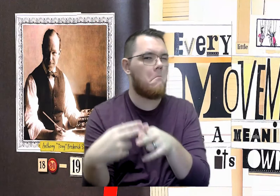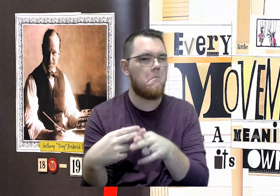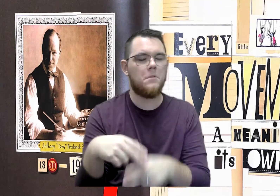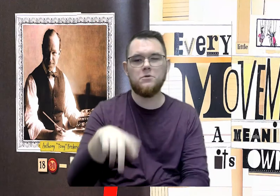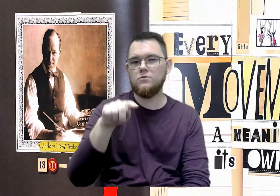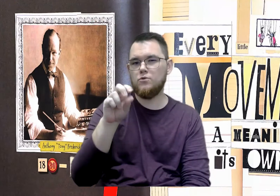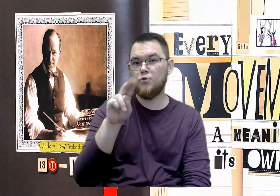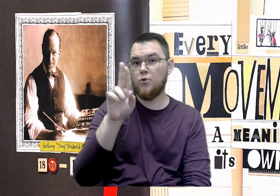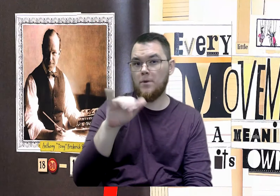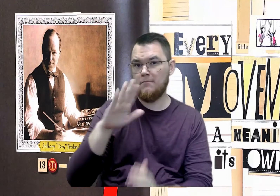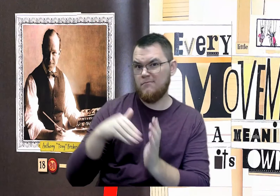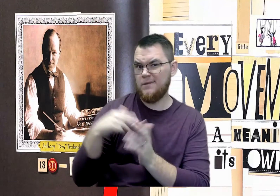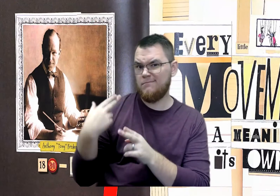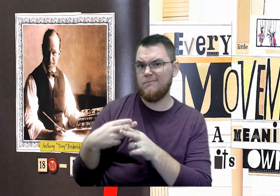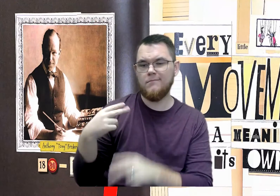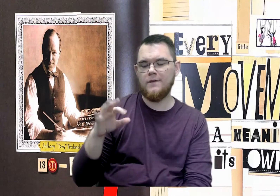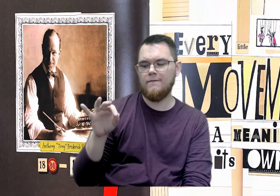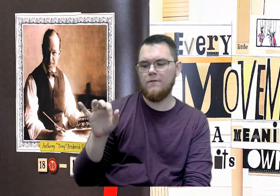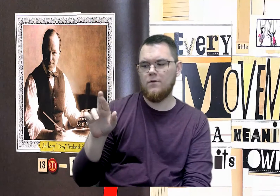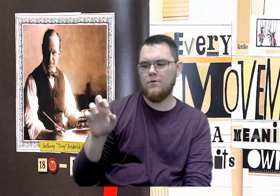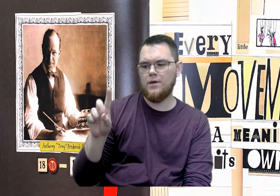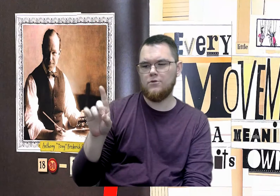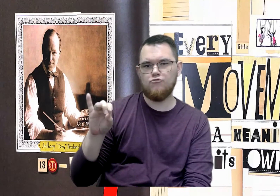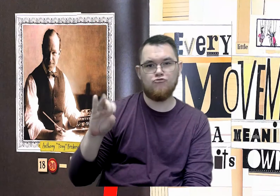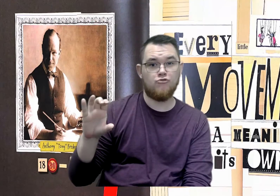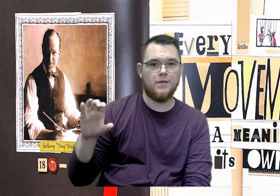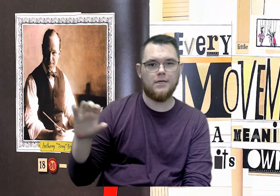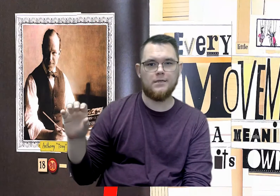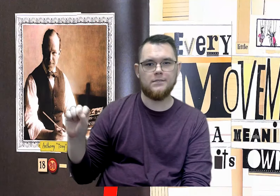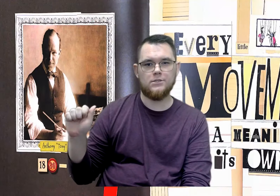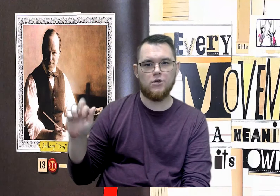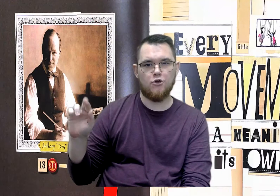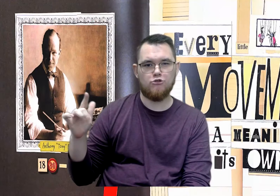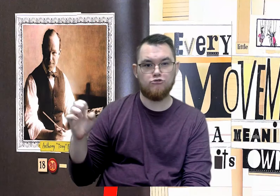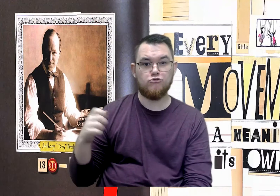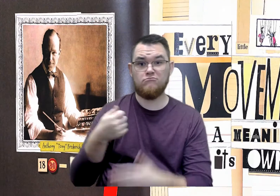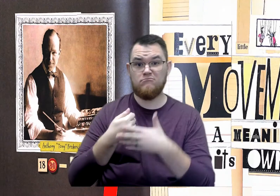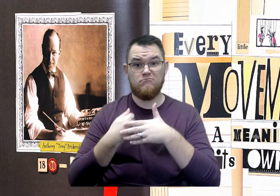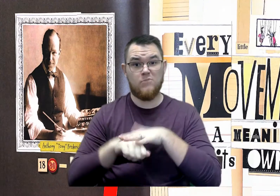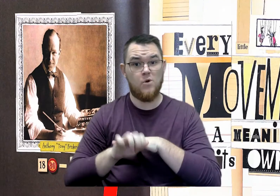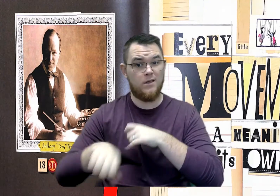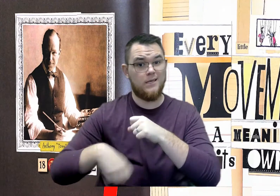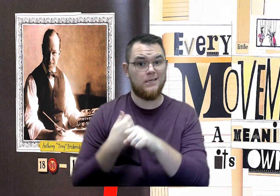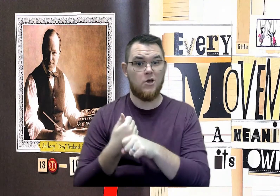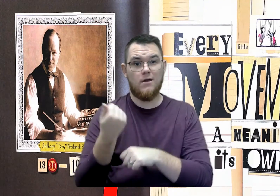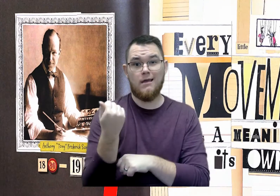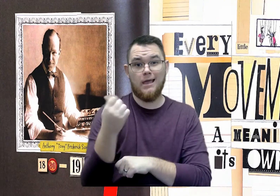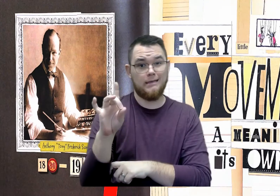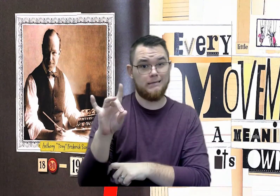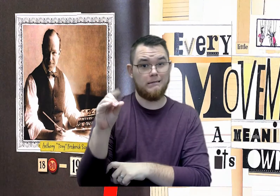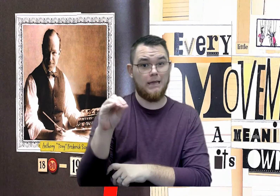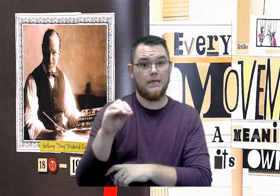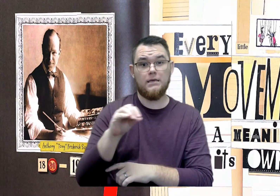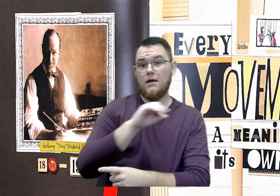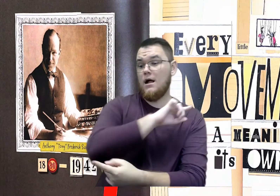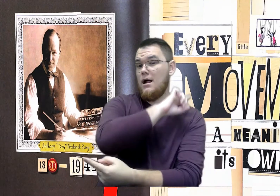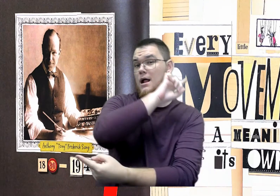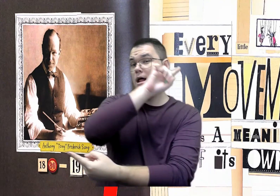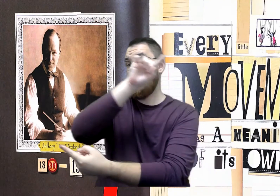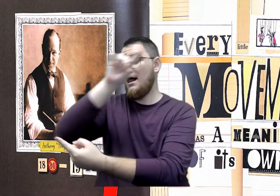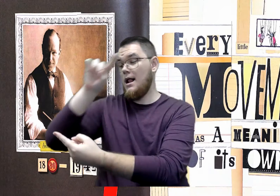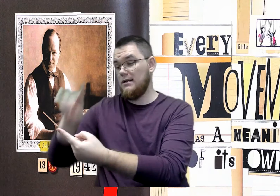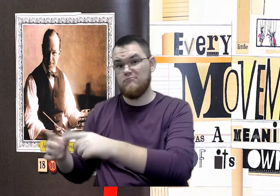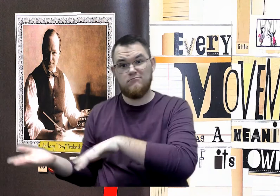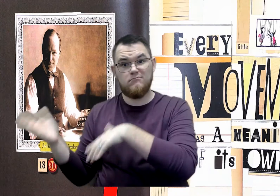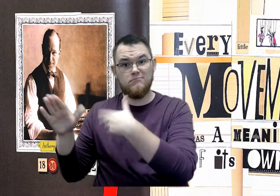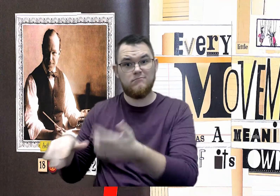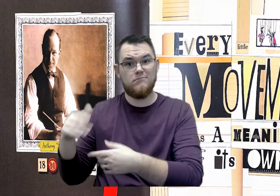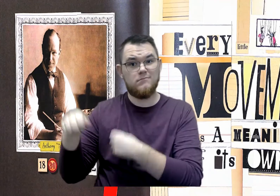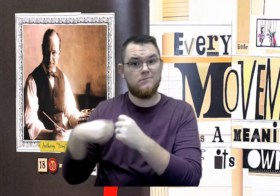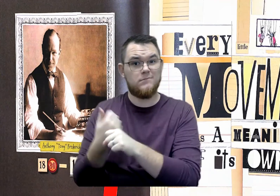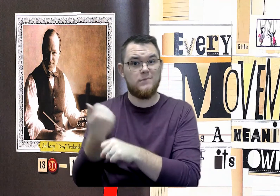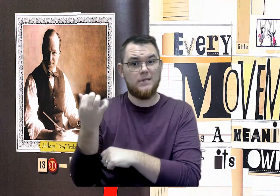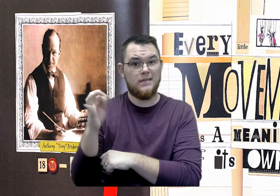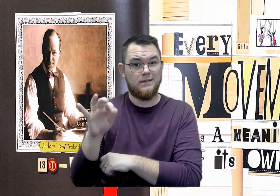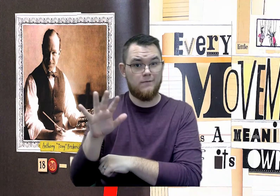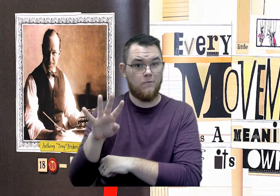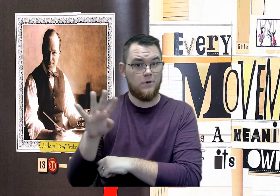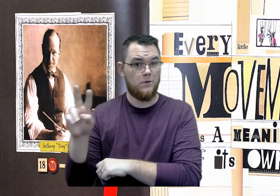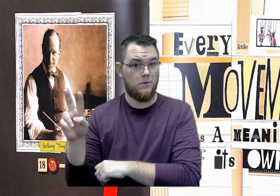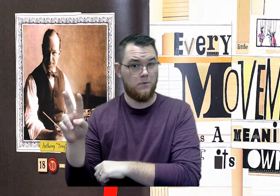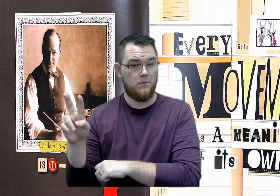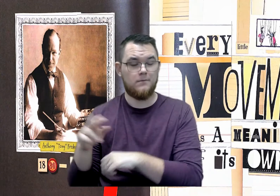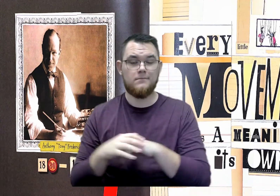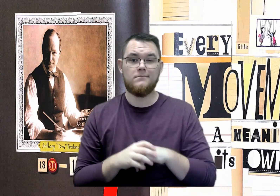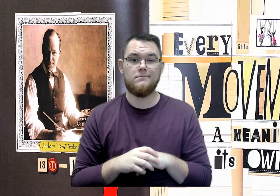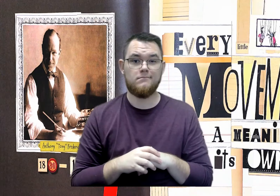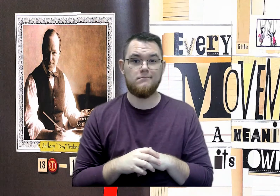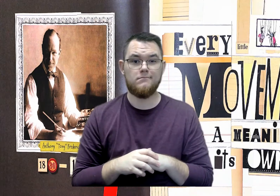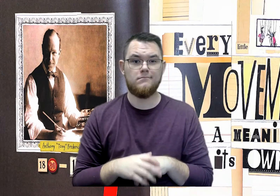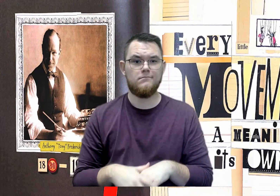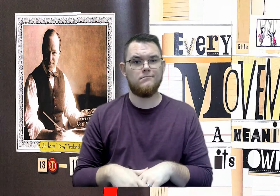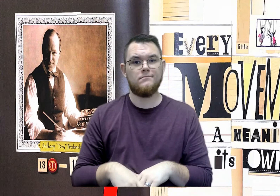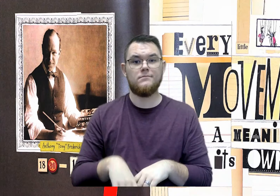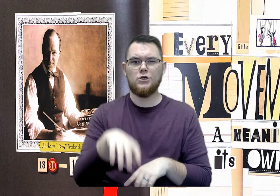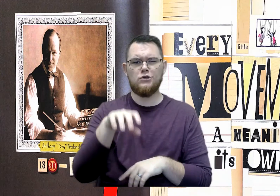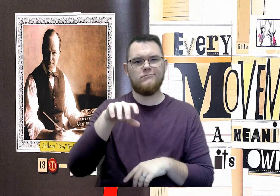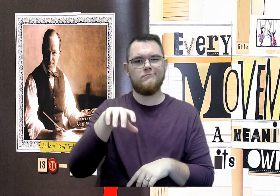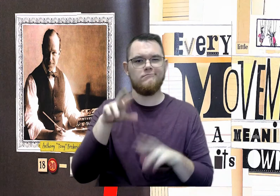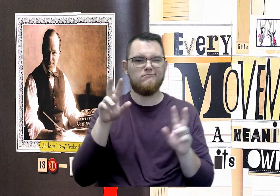He was born in the year 1880 and lived until 1942.